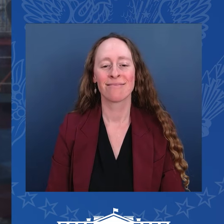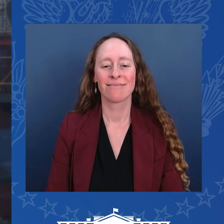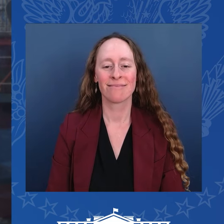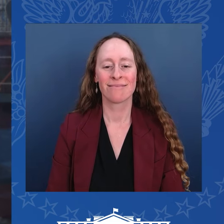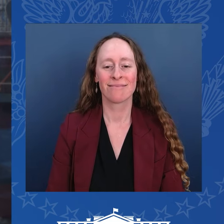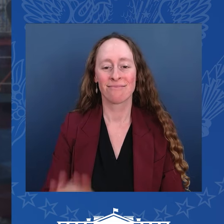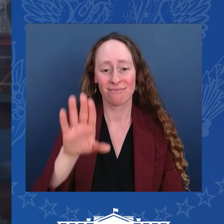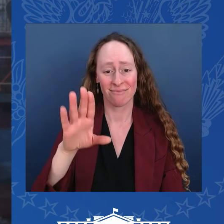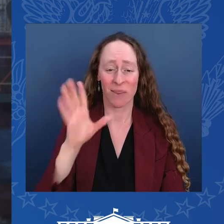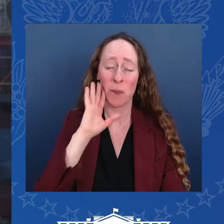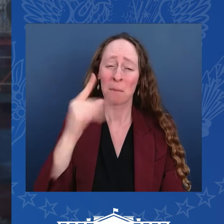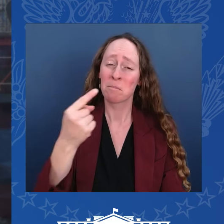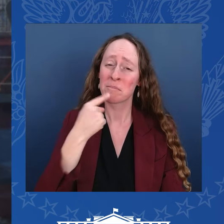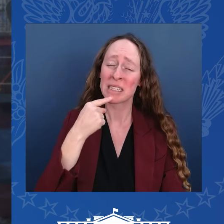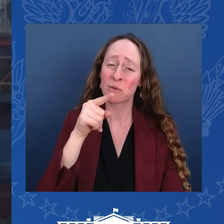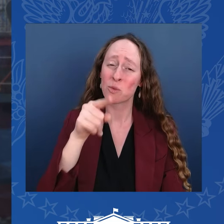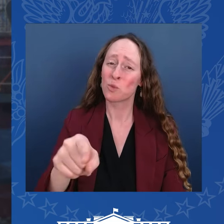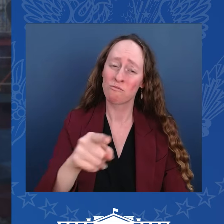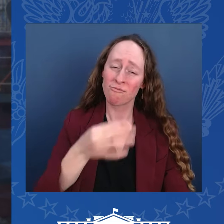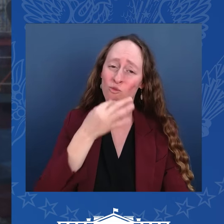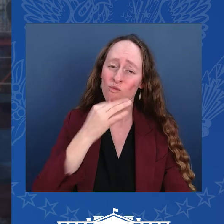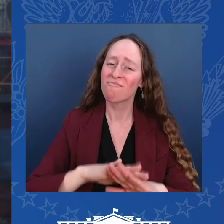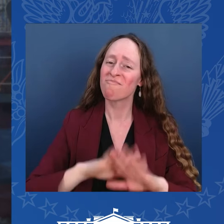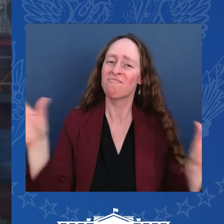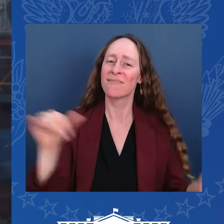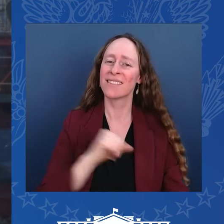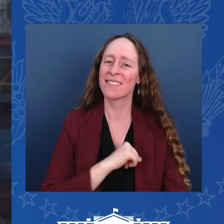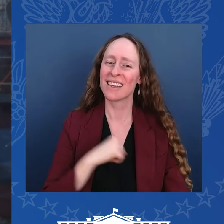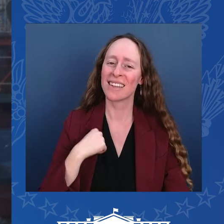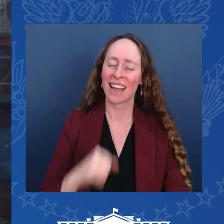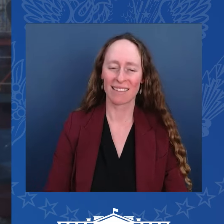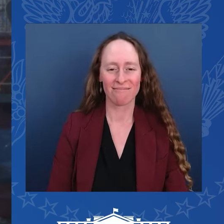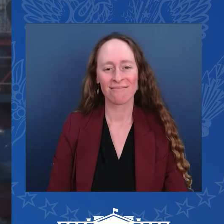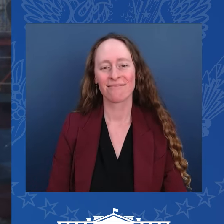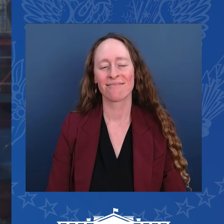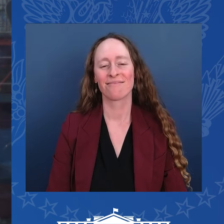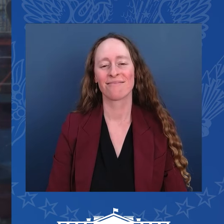I want to thank Congressman Fumi and Rufus Berger and Sarbanes.